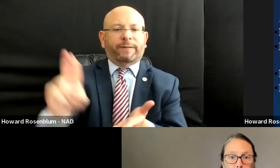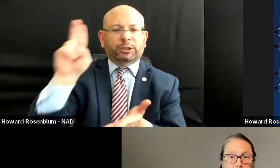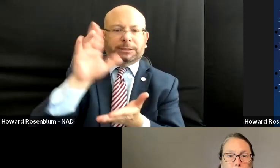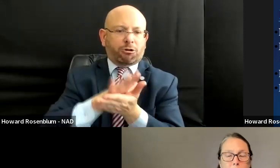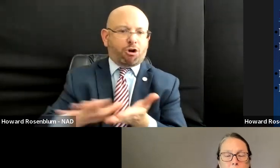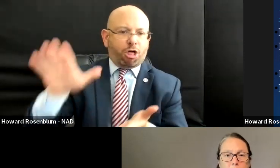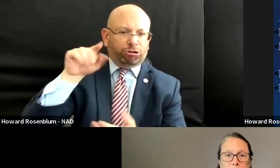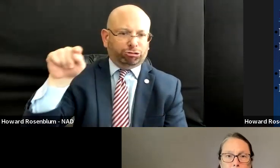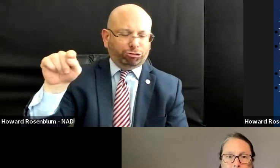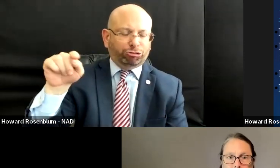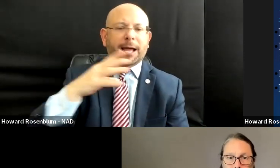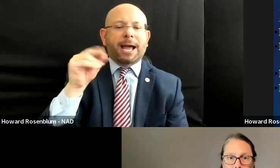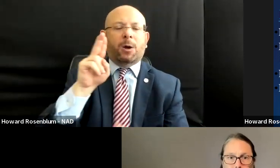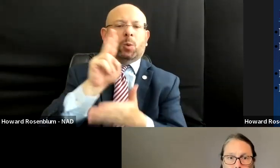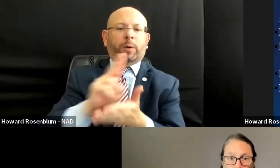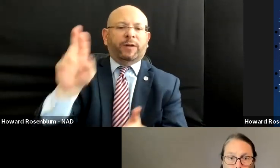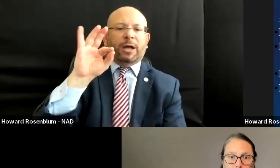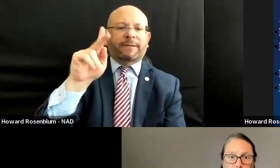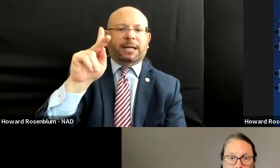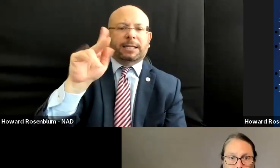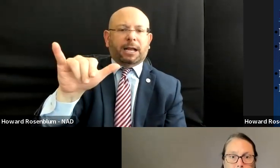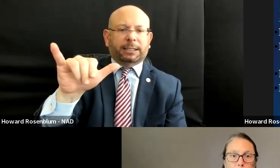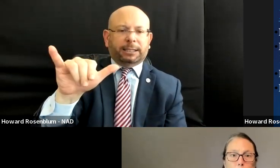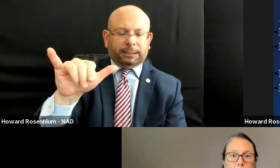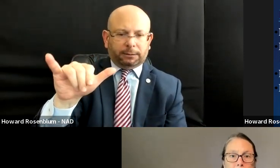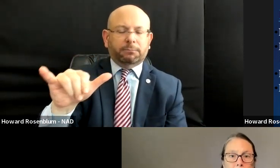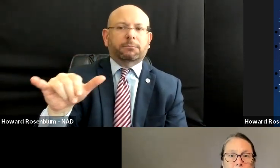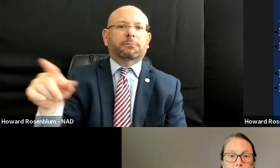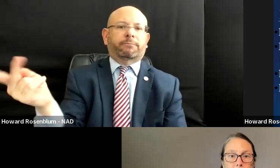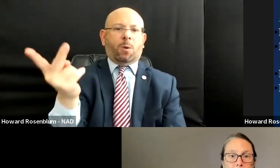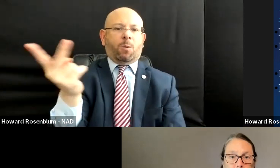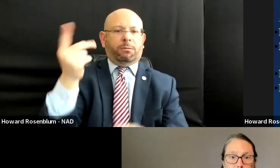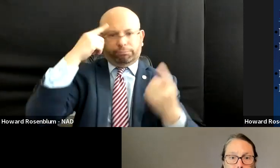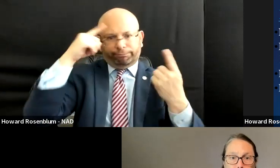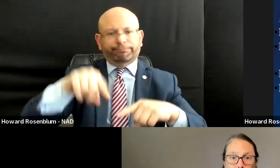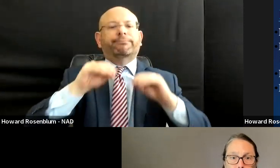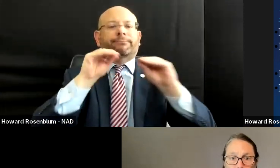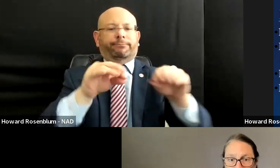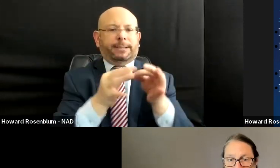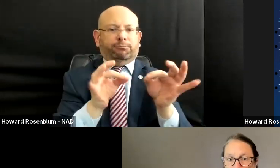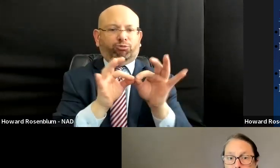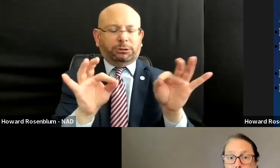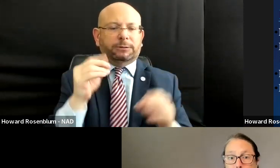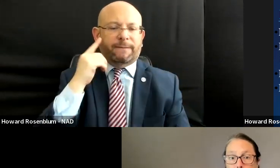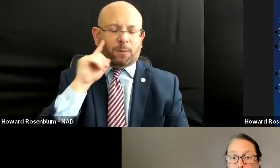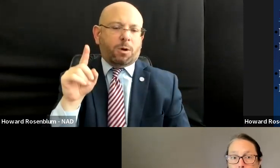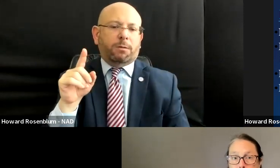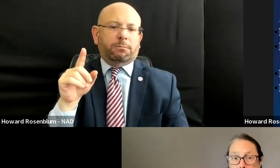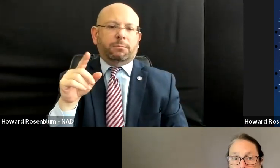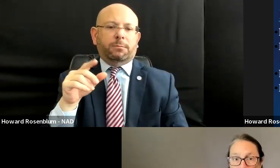spoken word must be captioned. After we won